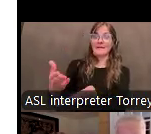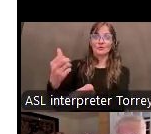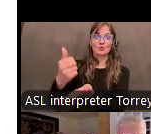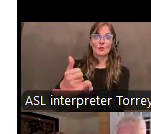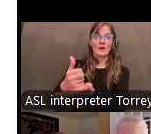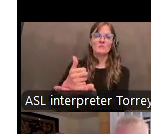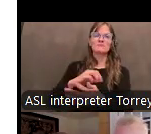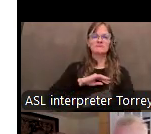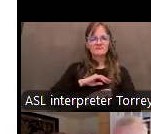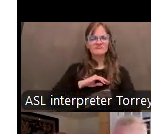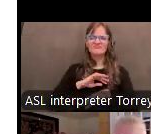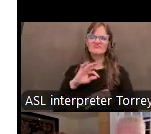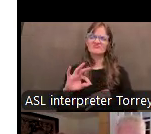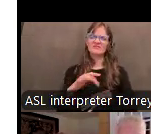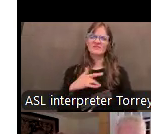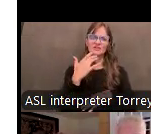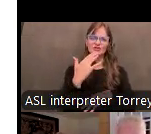to work when they want to work, how they work.